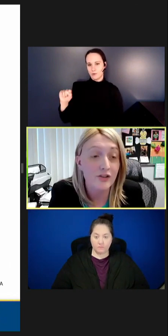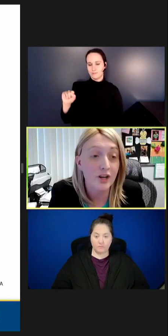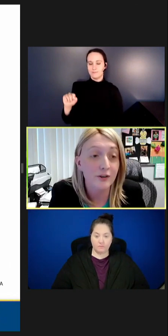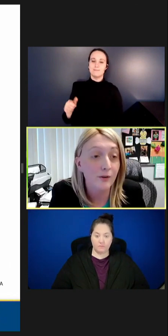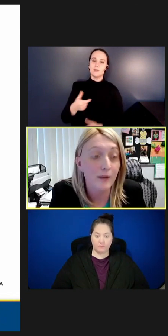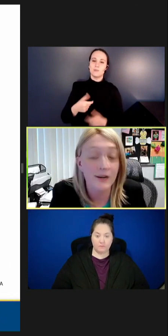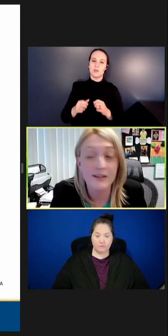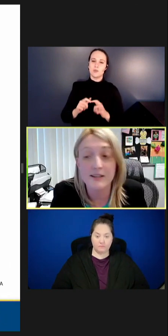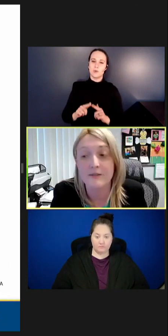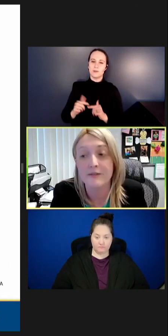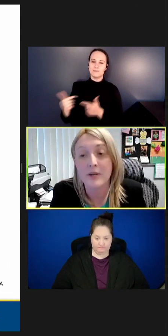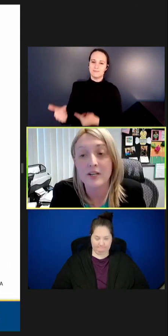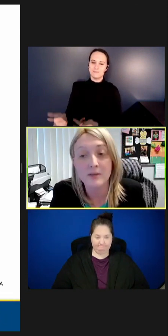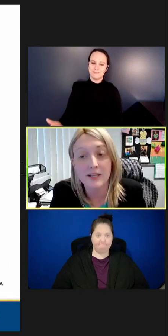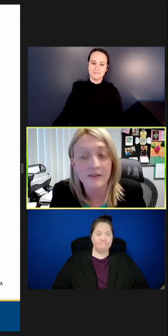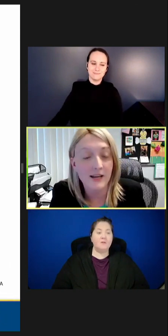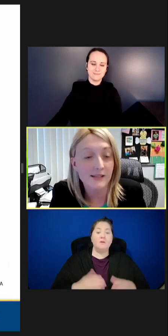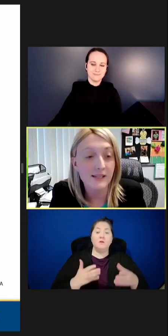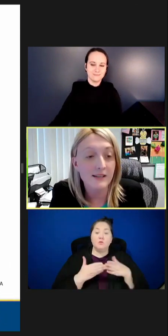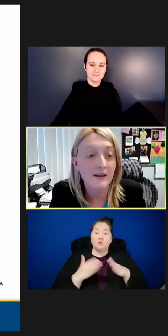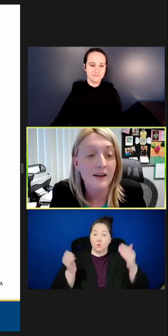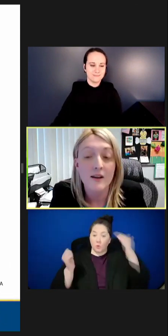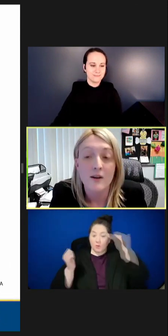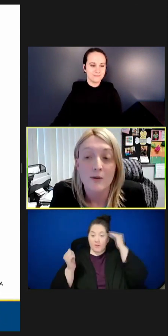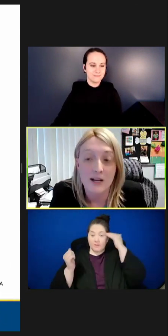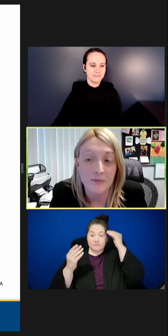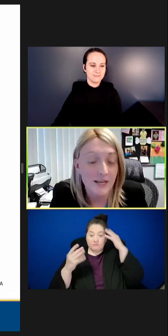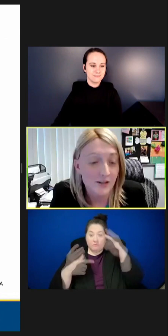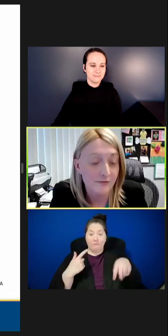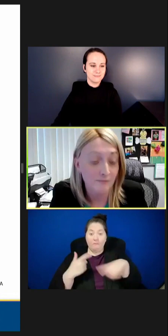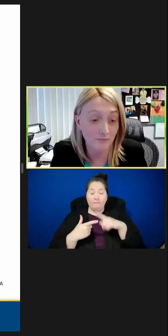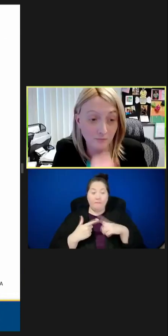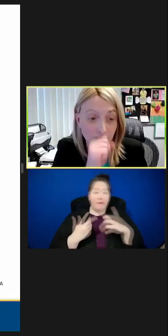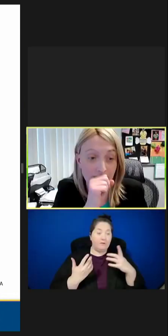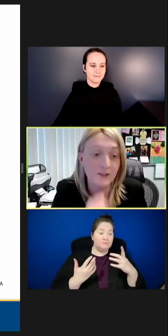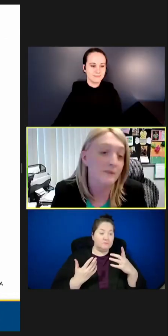general awareness and information about the vaccine recommendation, excuse me,